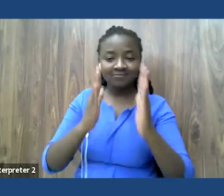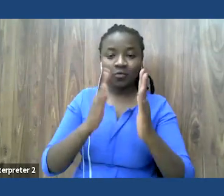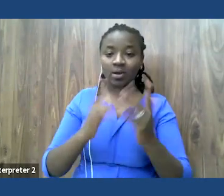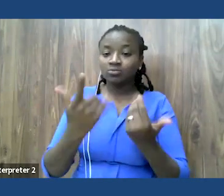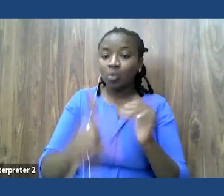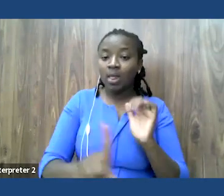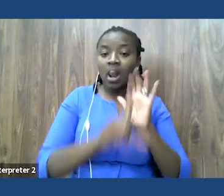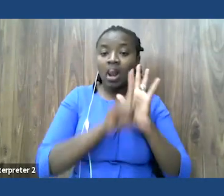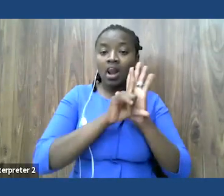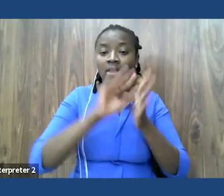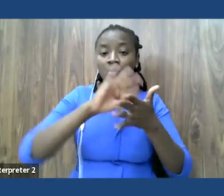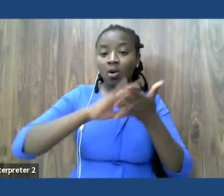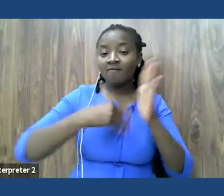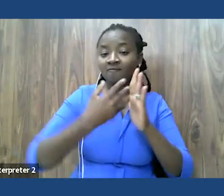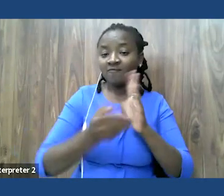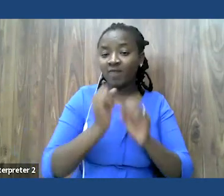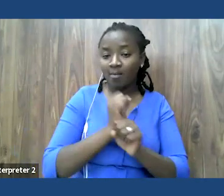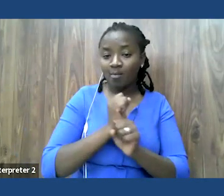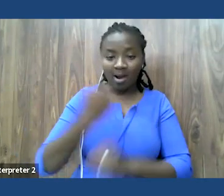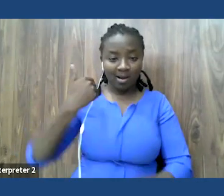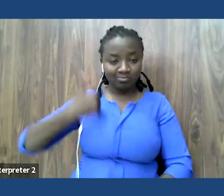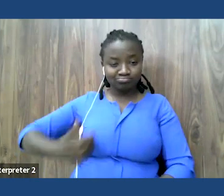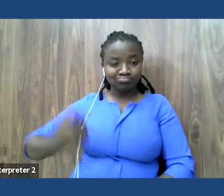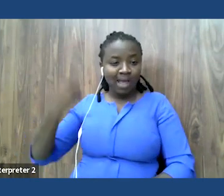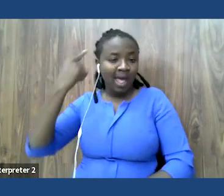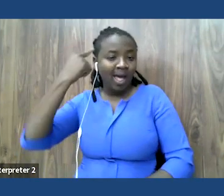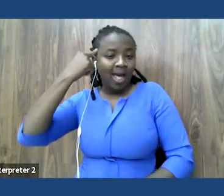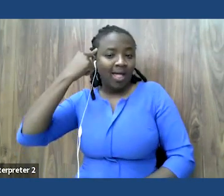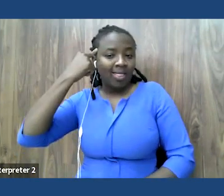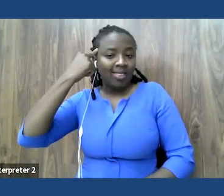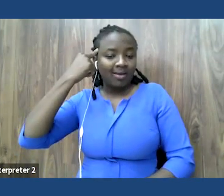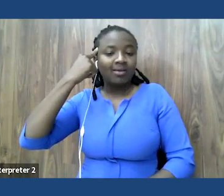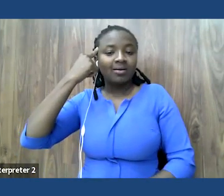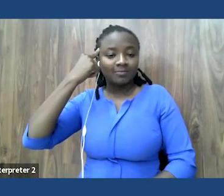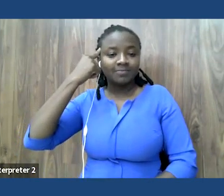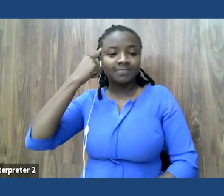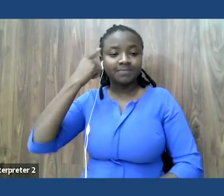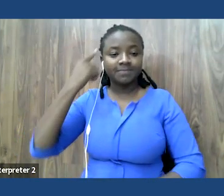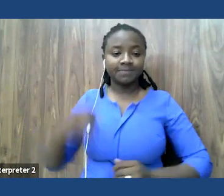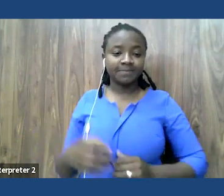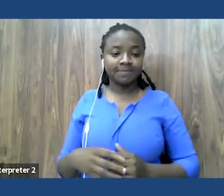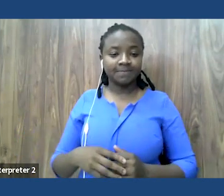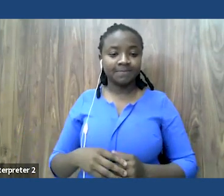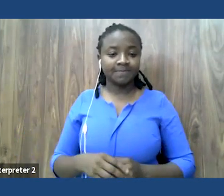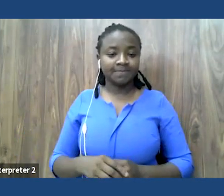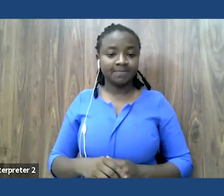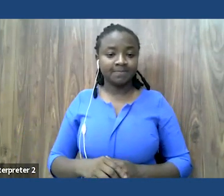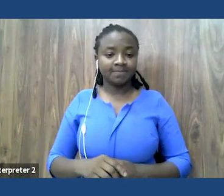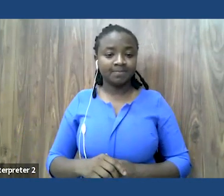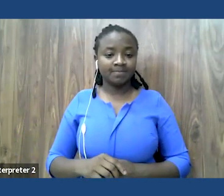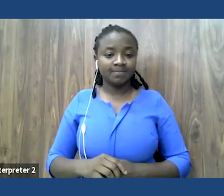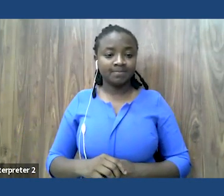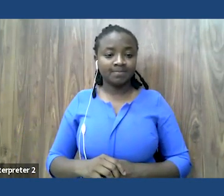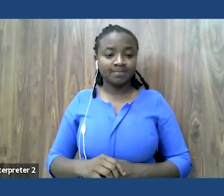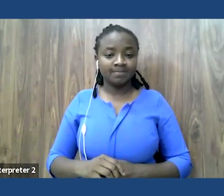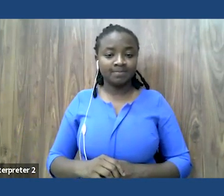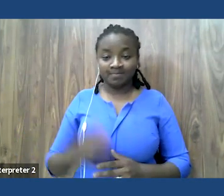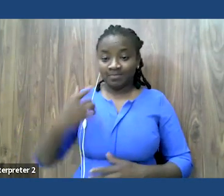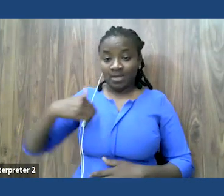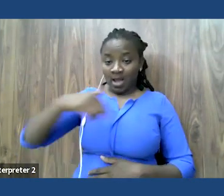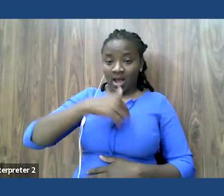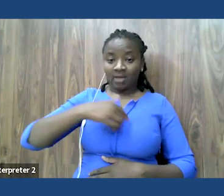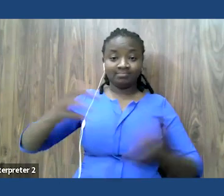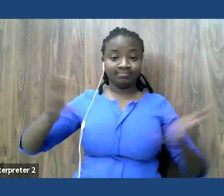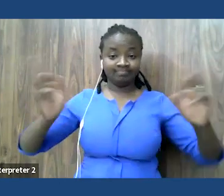think collectively, I certainly I would say I think we're not only ready but we want to